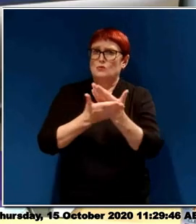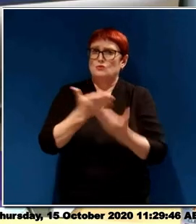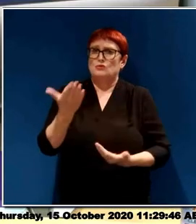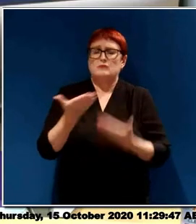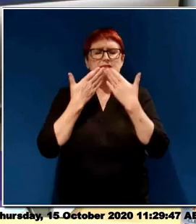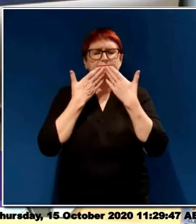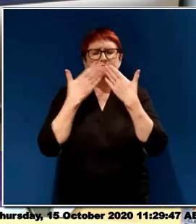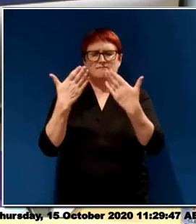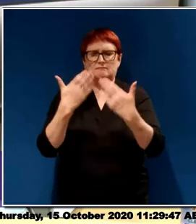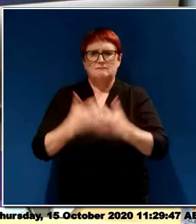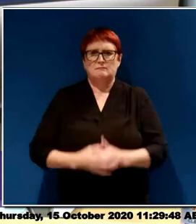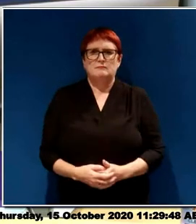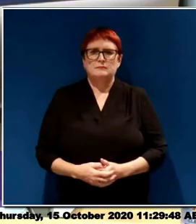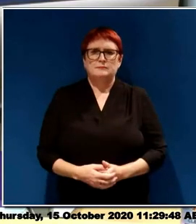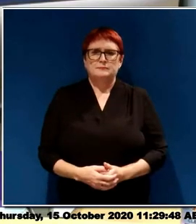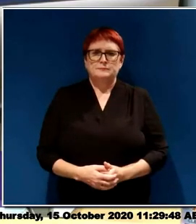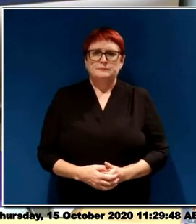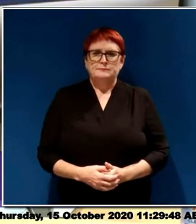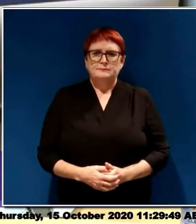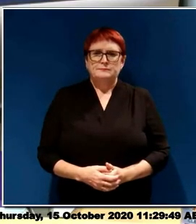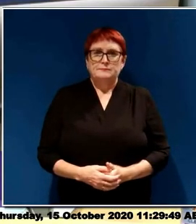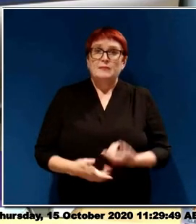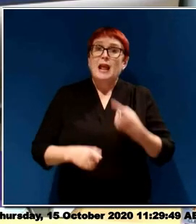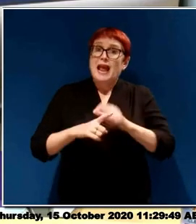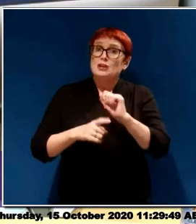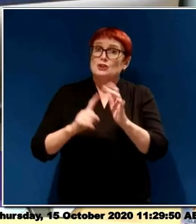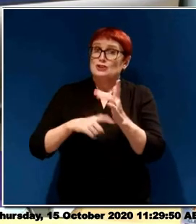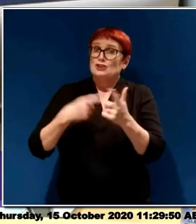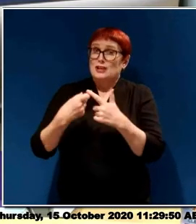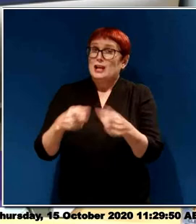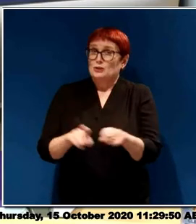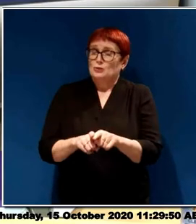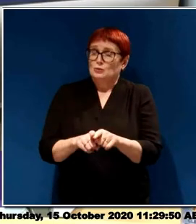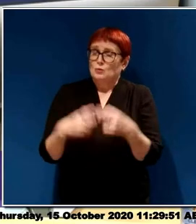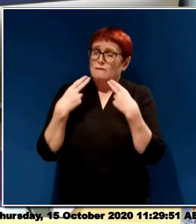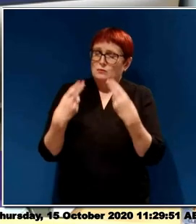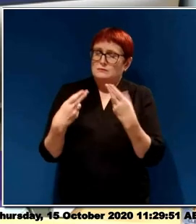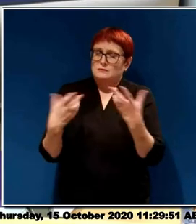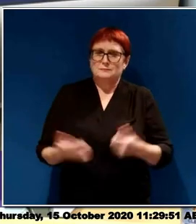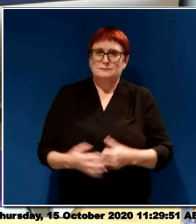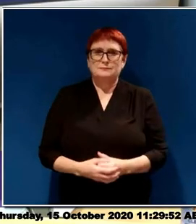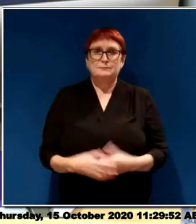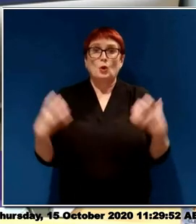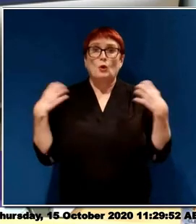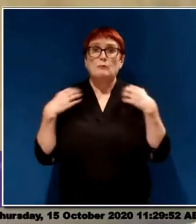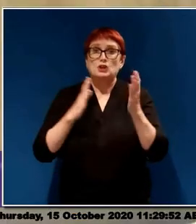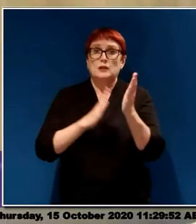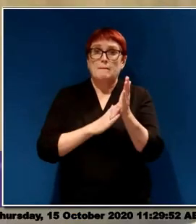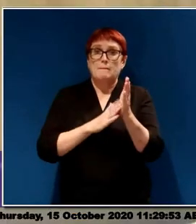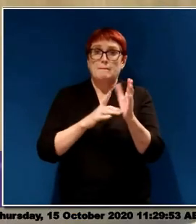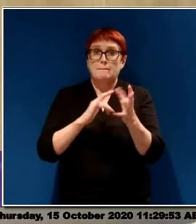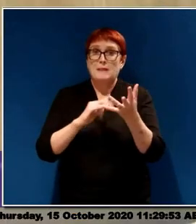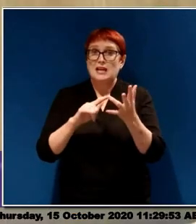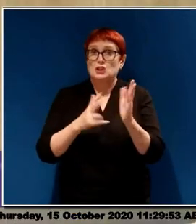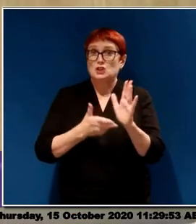And Jack, of course, as well. Commissioner Mason? No, thank you.